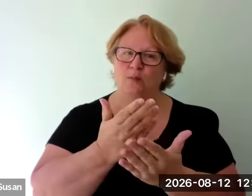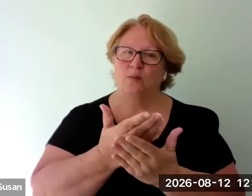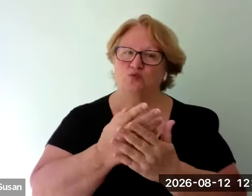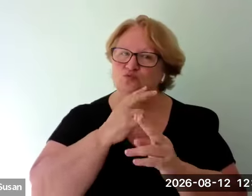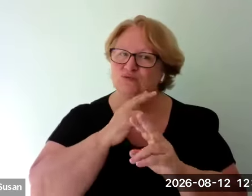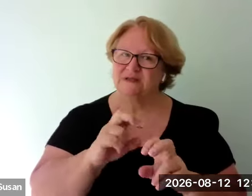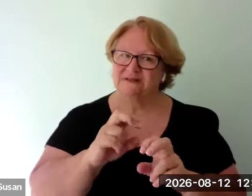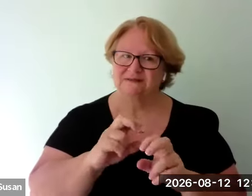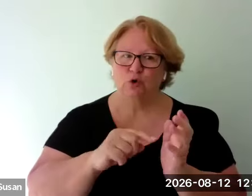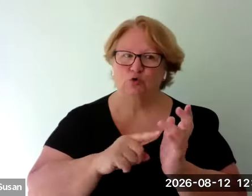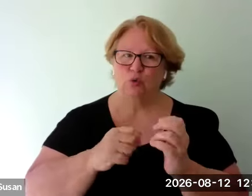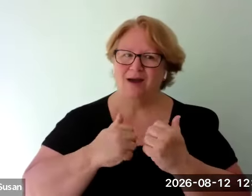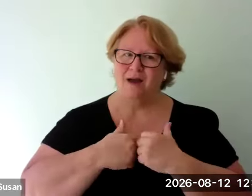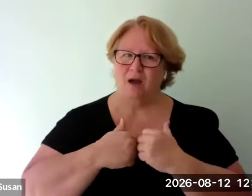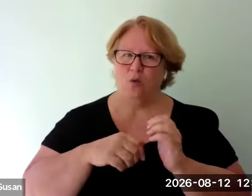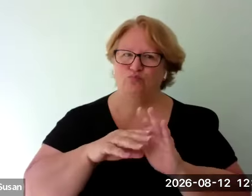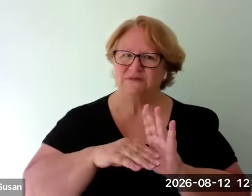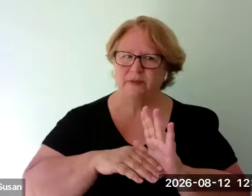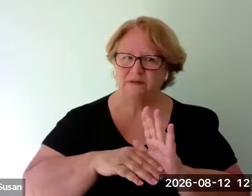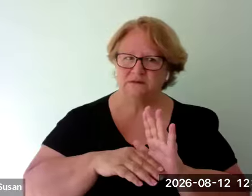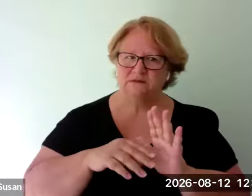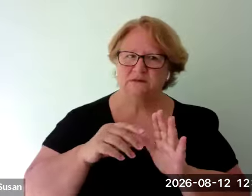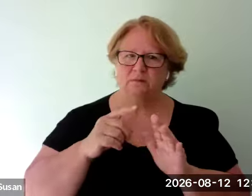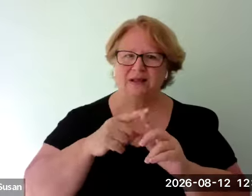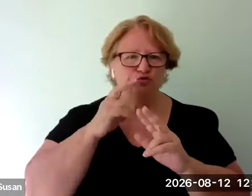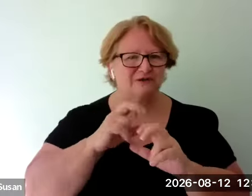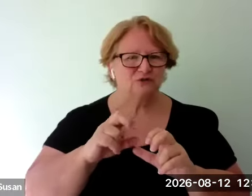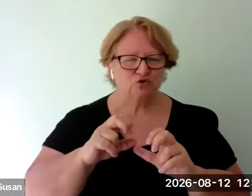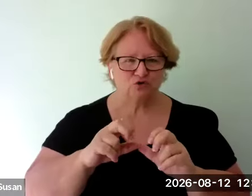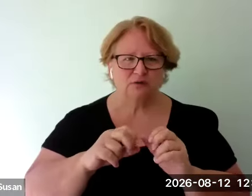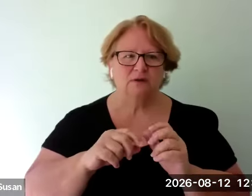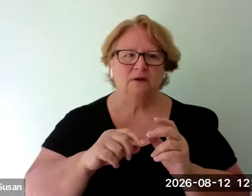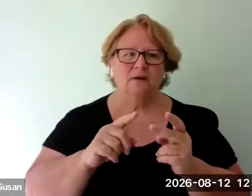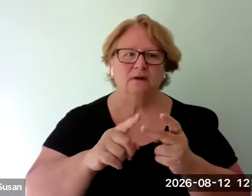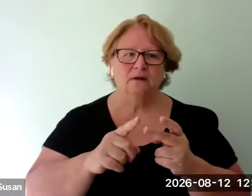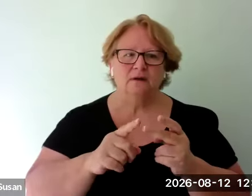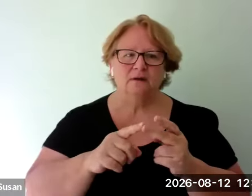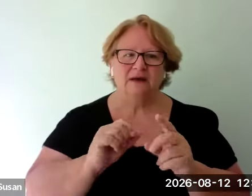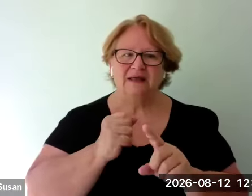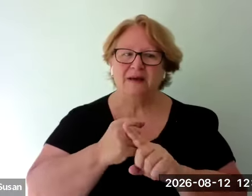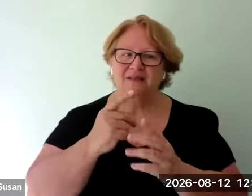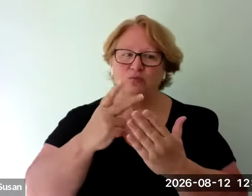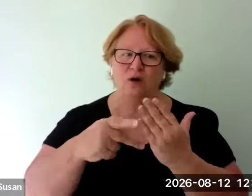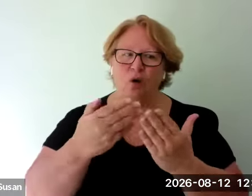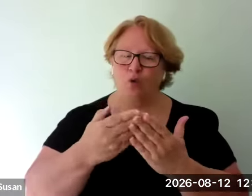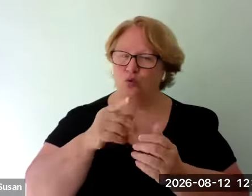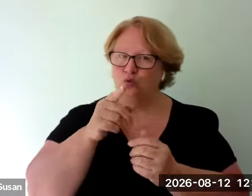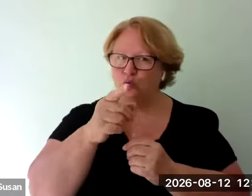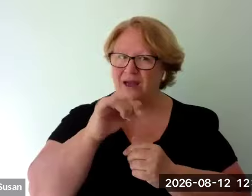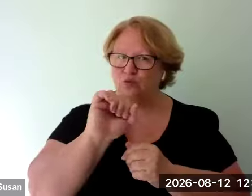a little more detail. So there are three main criteria. So first is the connection of your proposed research